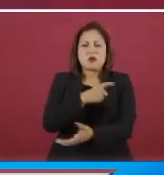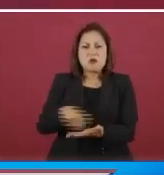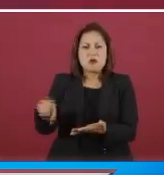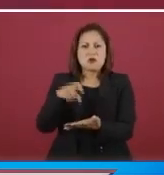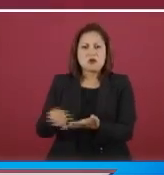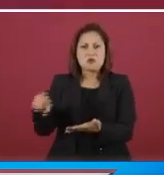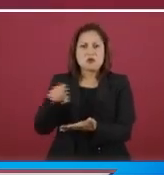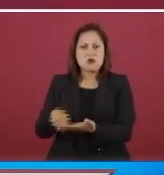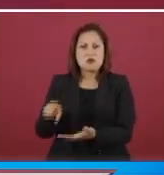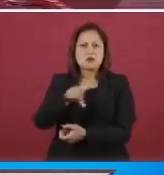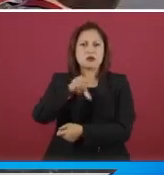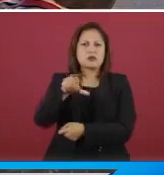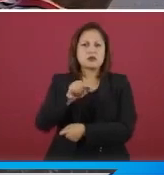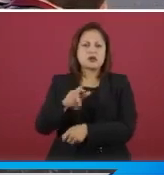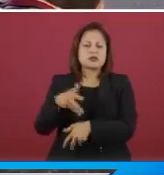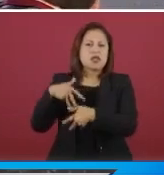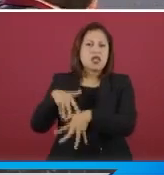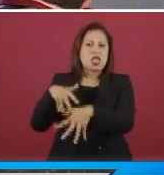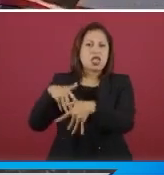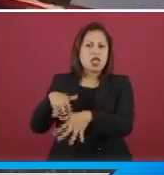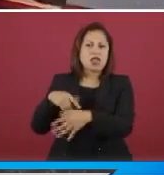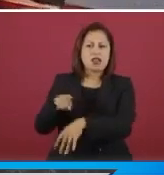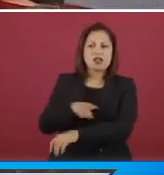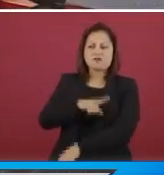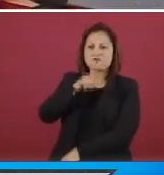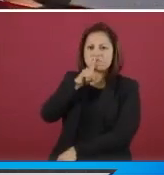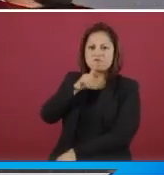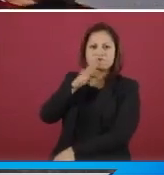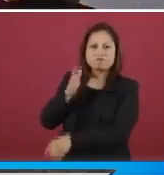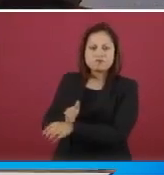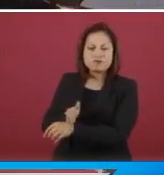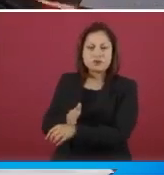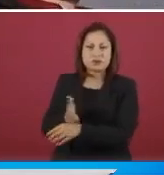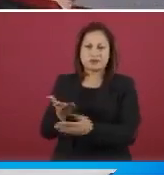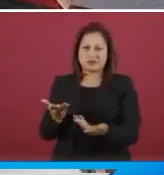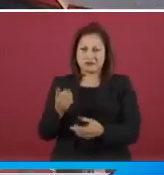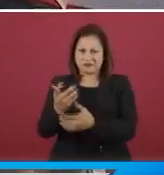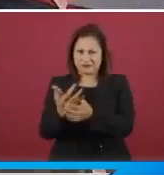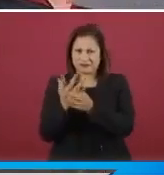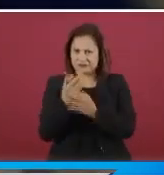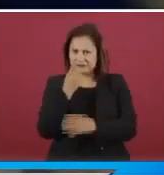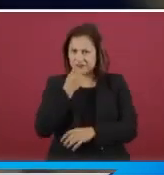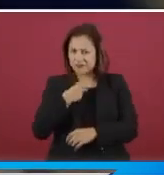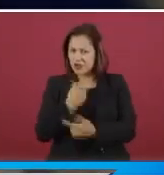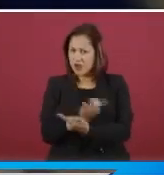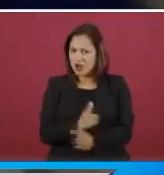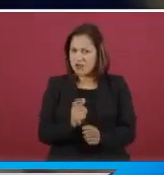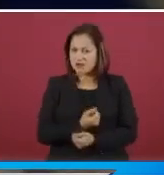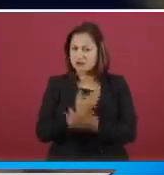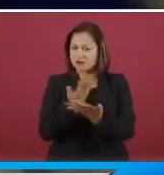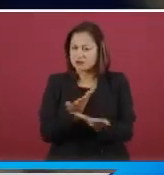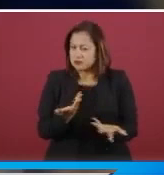Reporter report the purchase of armored cars of the Municipal President of Los Cabos and repression of demonstrations in this area